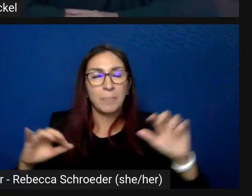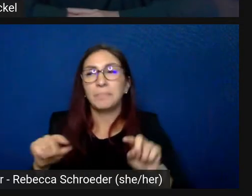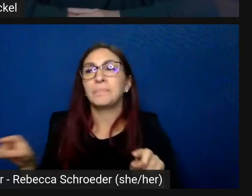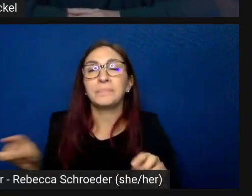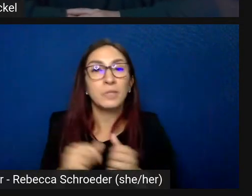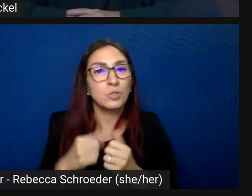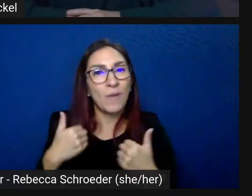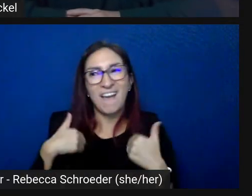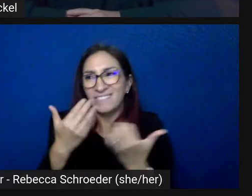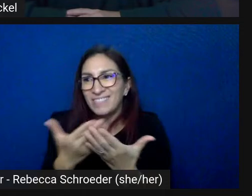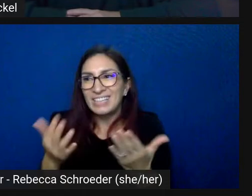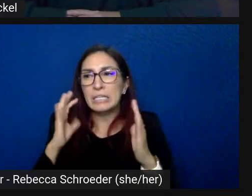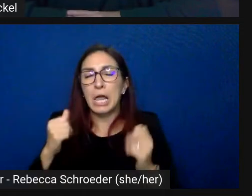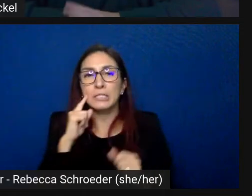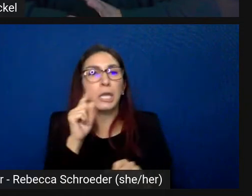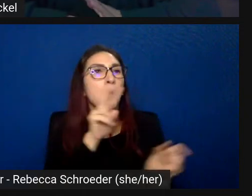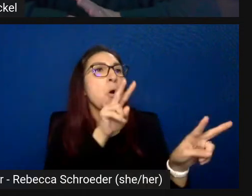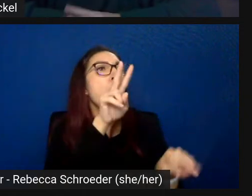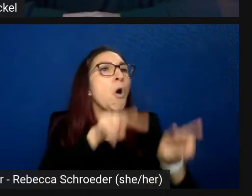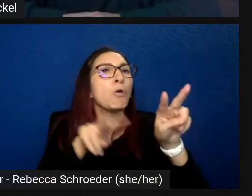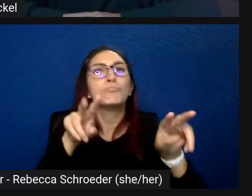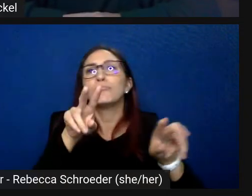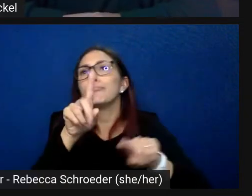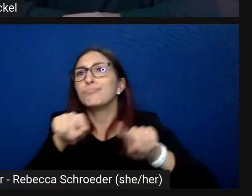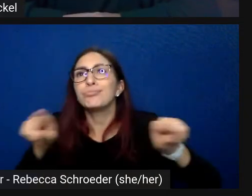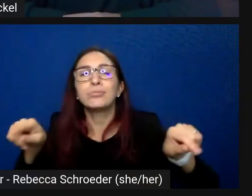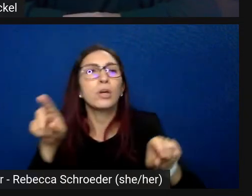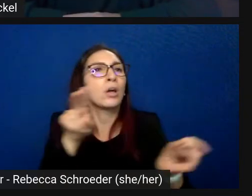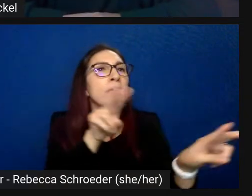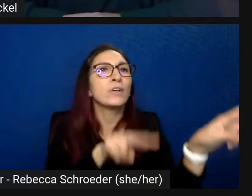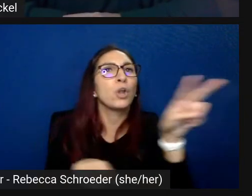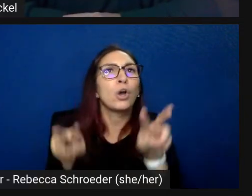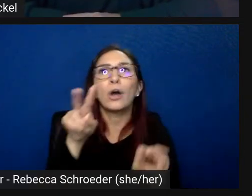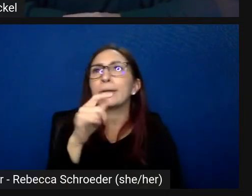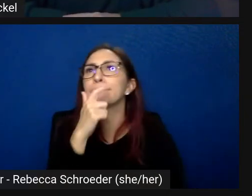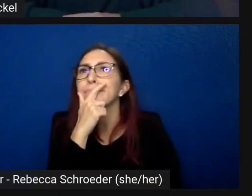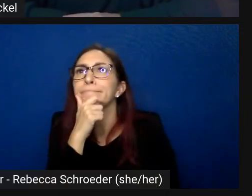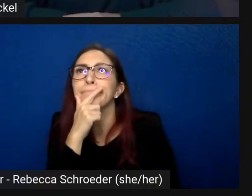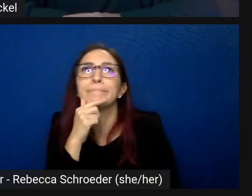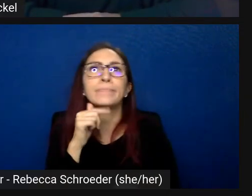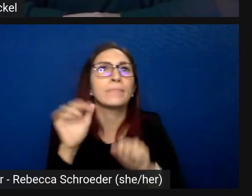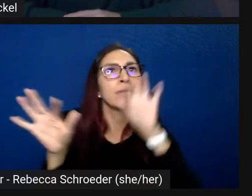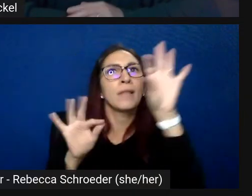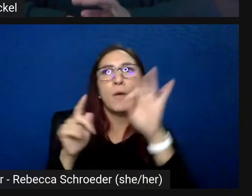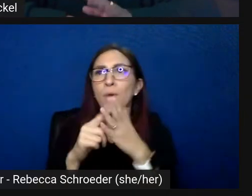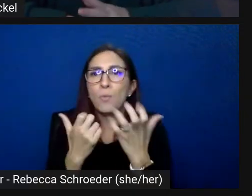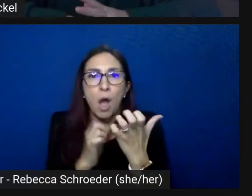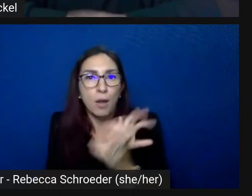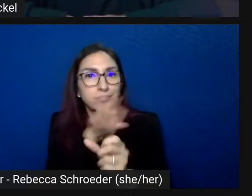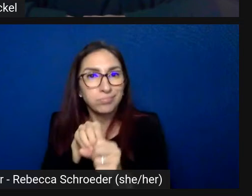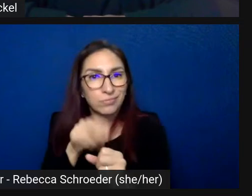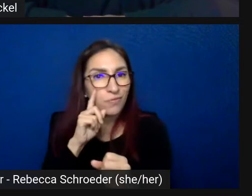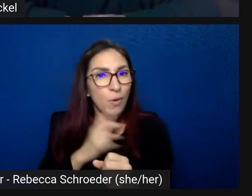and they can make a choice about what it is they want to include on their site, and we'll do minimal modifications